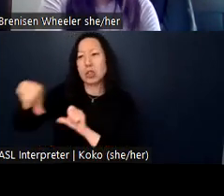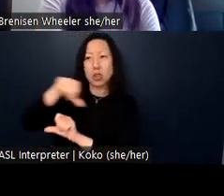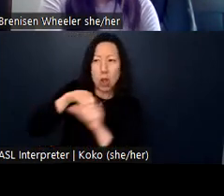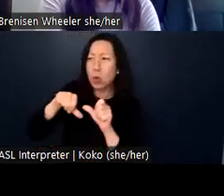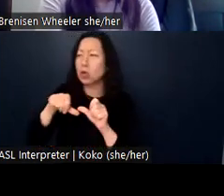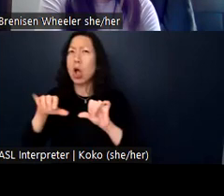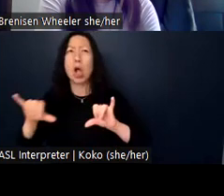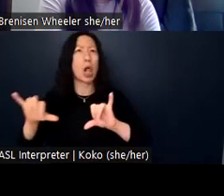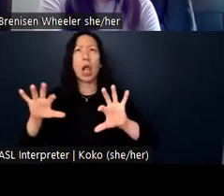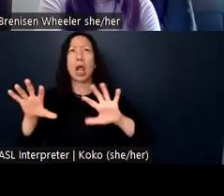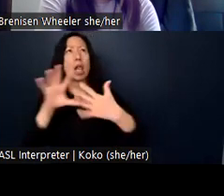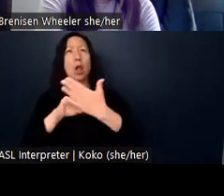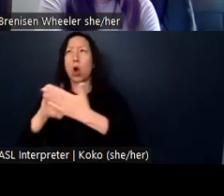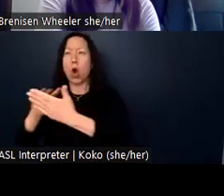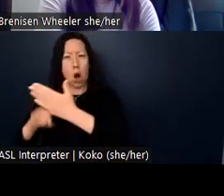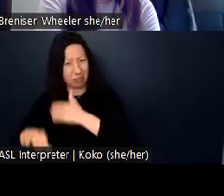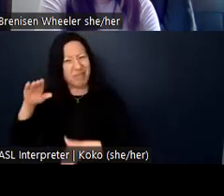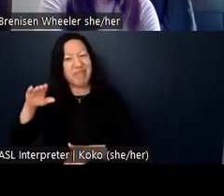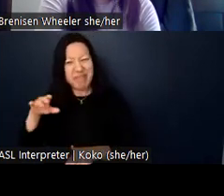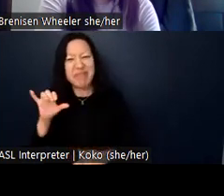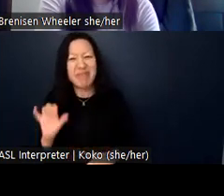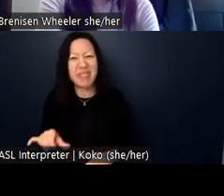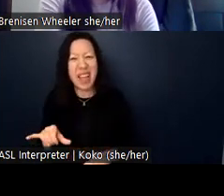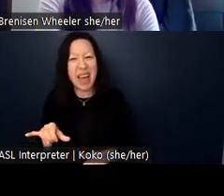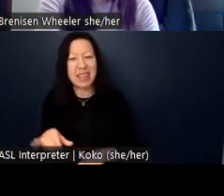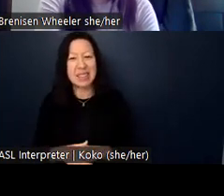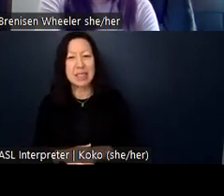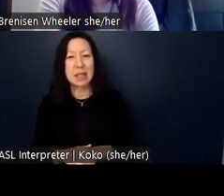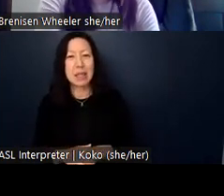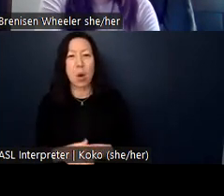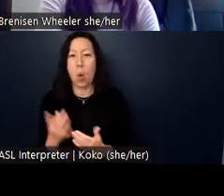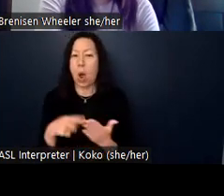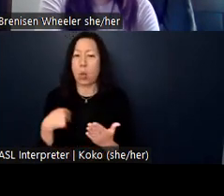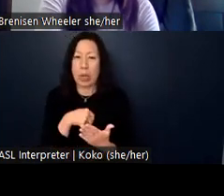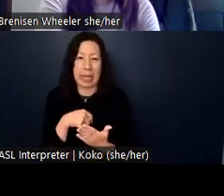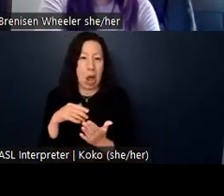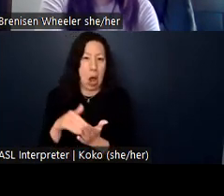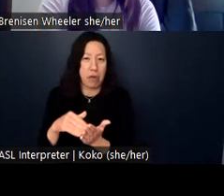12:58:06 And so these are ones that we commonly see and people behavior so they can.